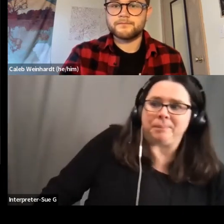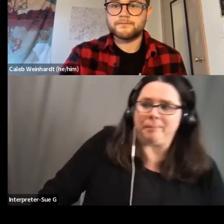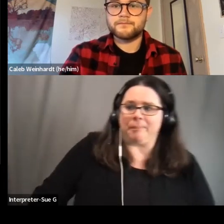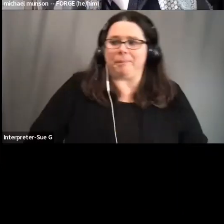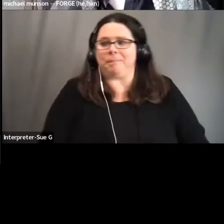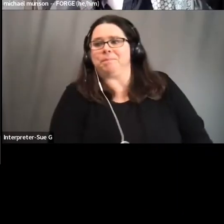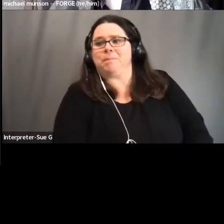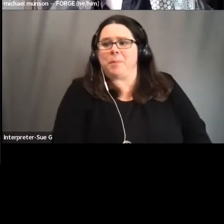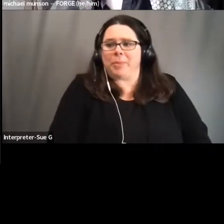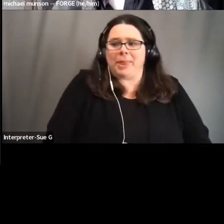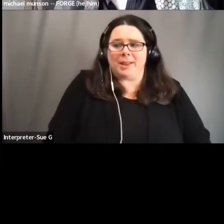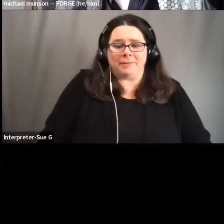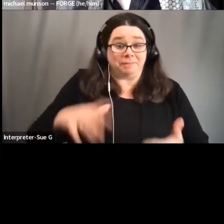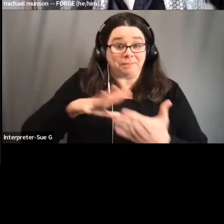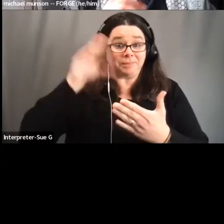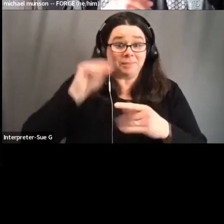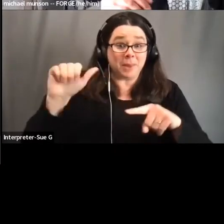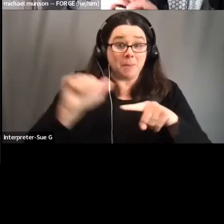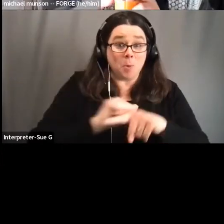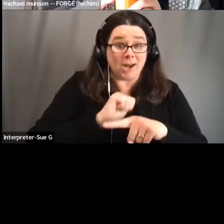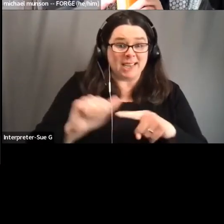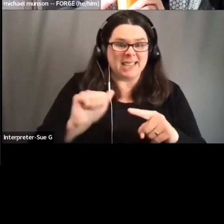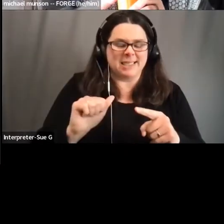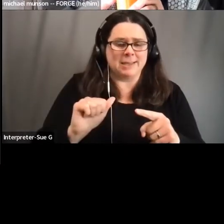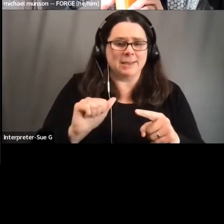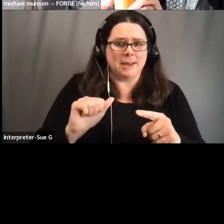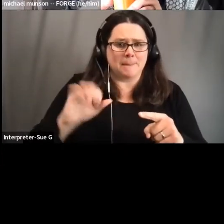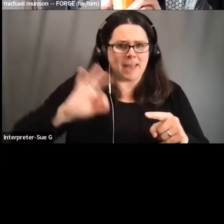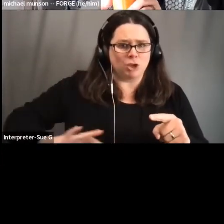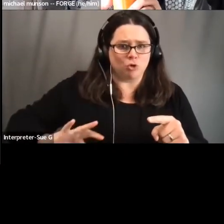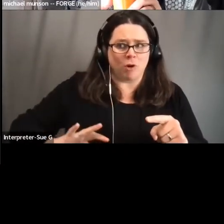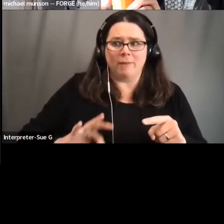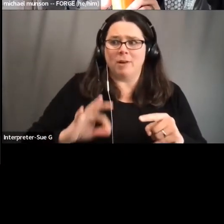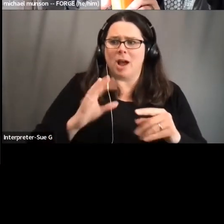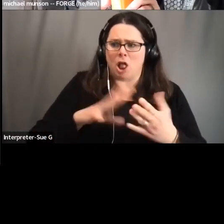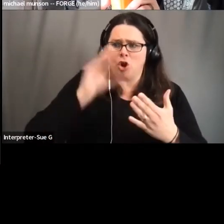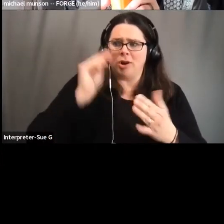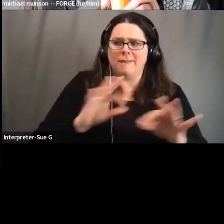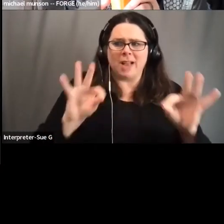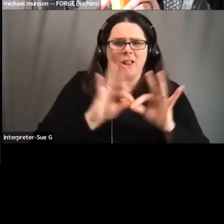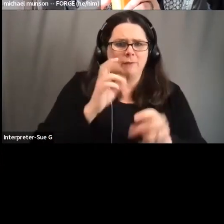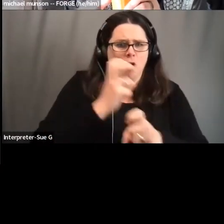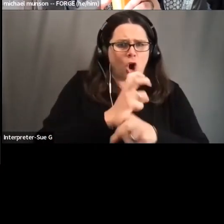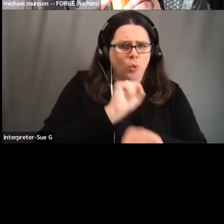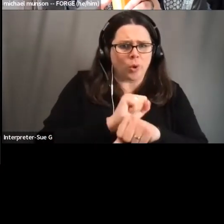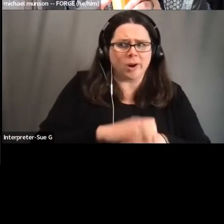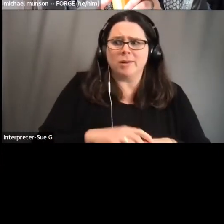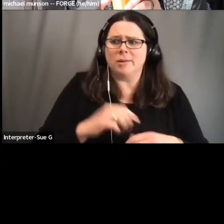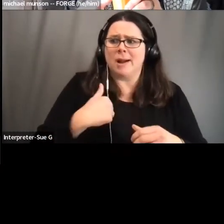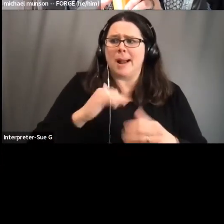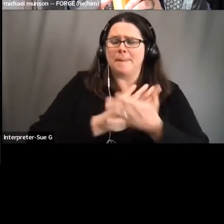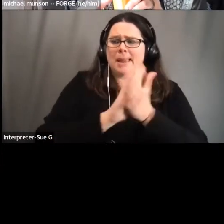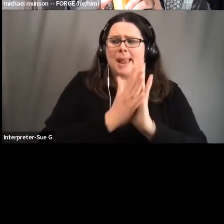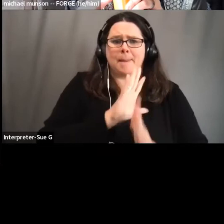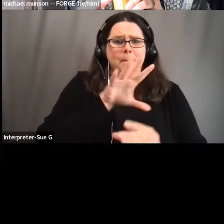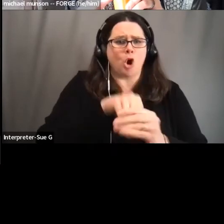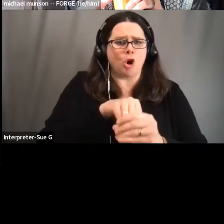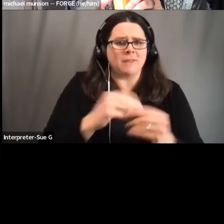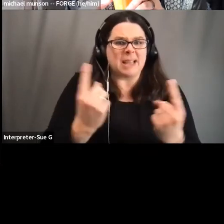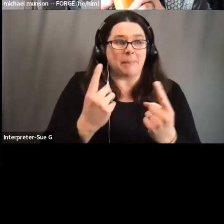I learned that practice pays off. I learned the value of hard work. I became a part of something bigger than myself.